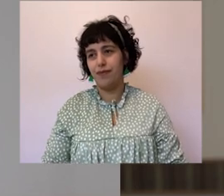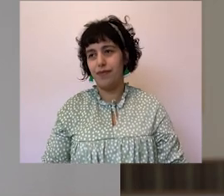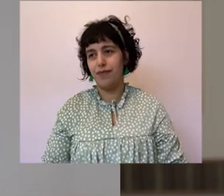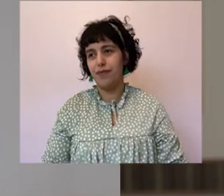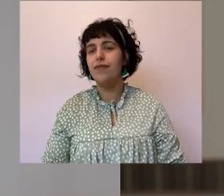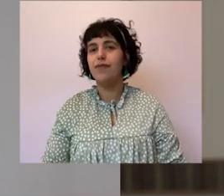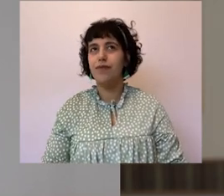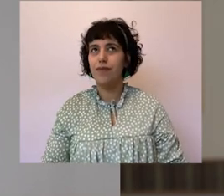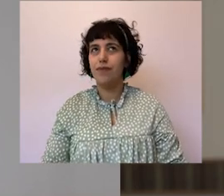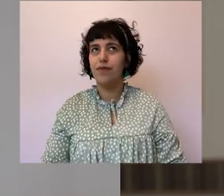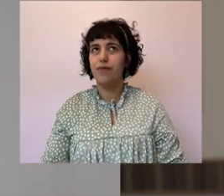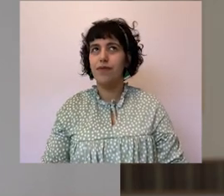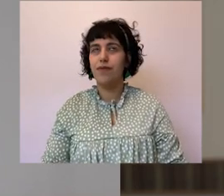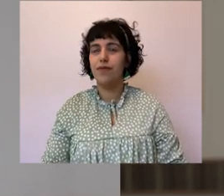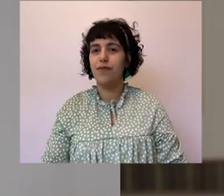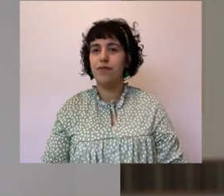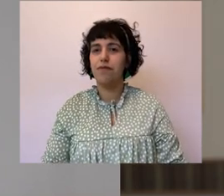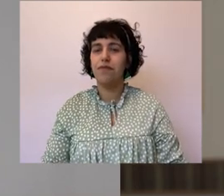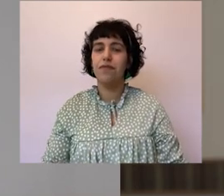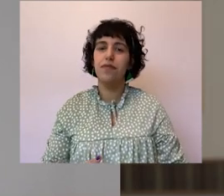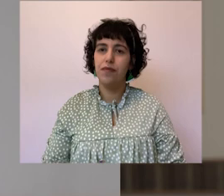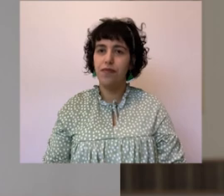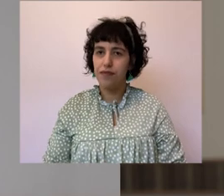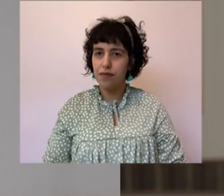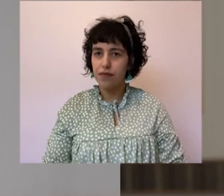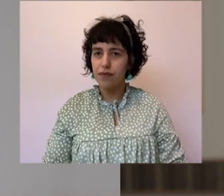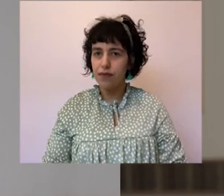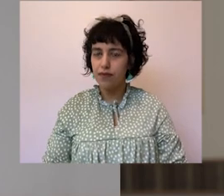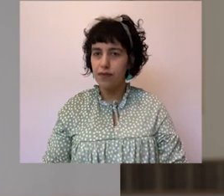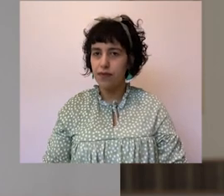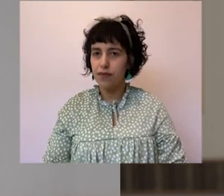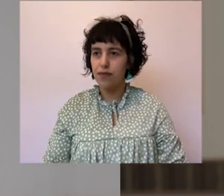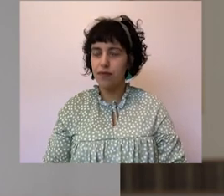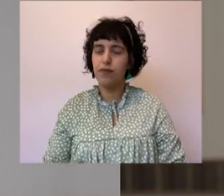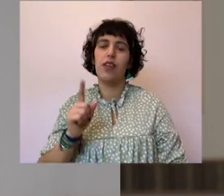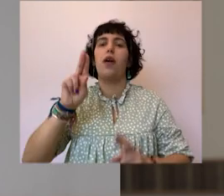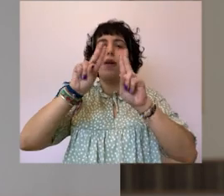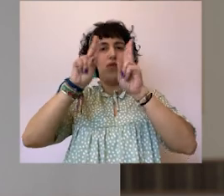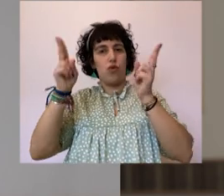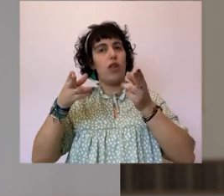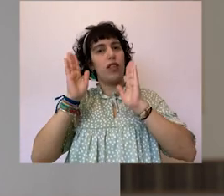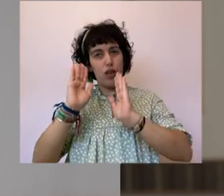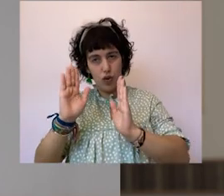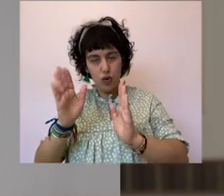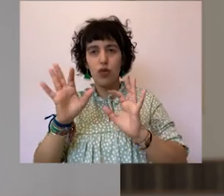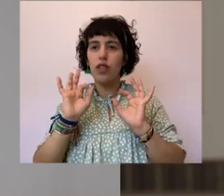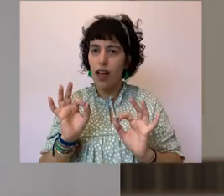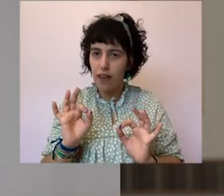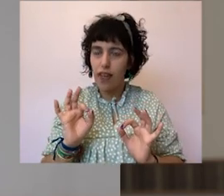Yes, yes, there are mornings when I leave the house, I don't care, I don't hear what is being said